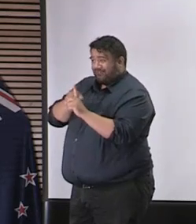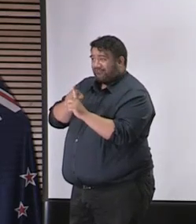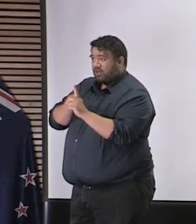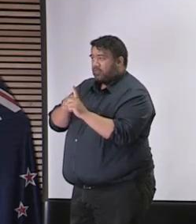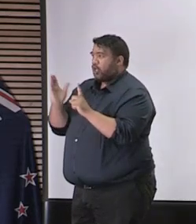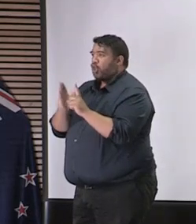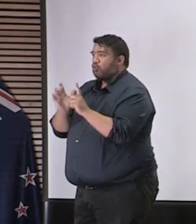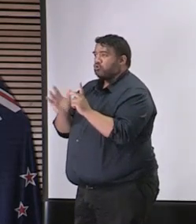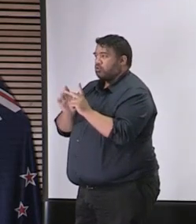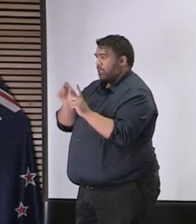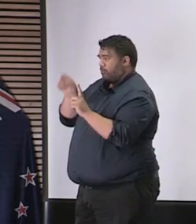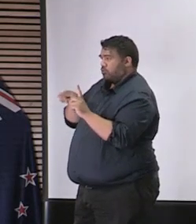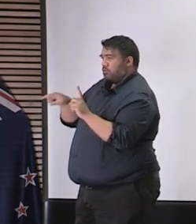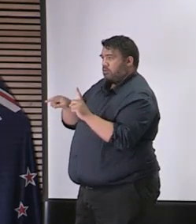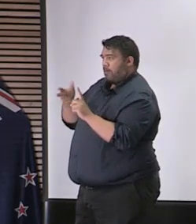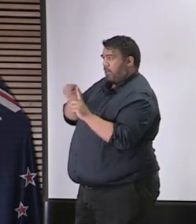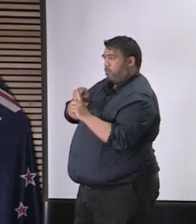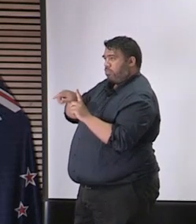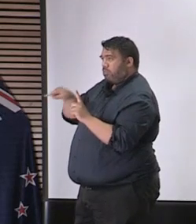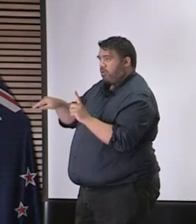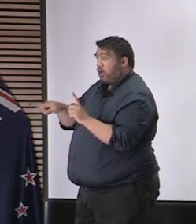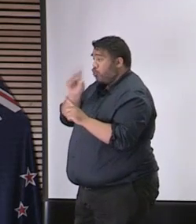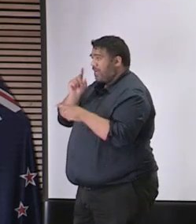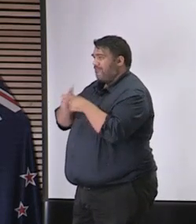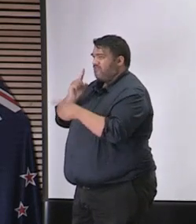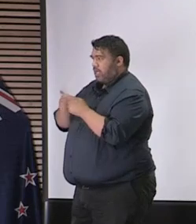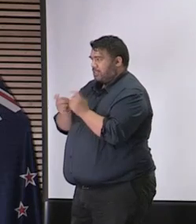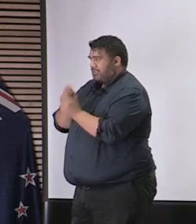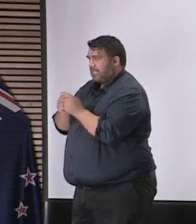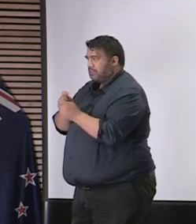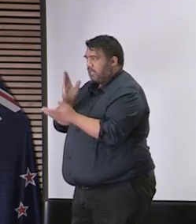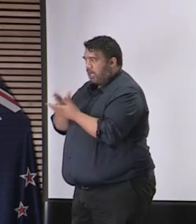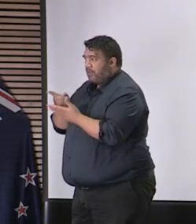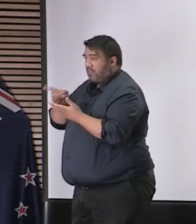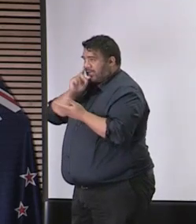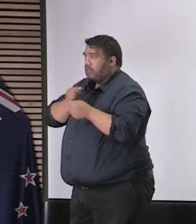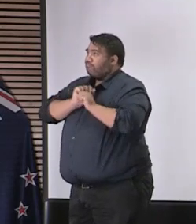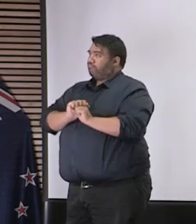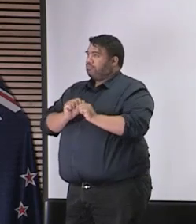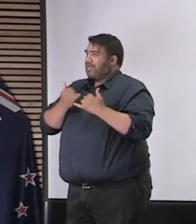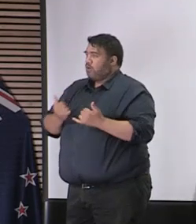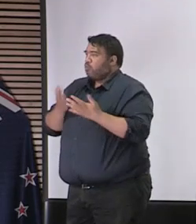identifying, for example, where someone might be a close contact and they may have